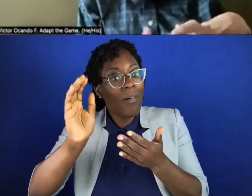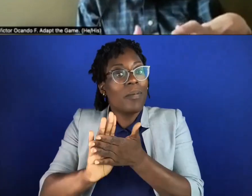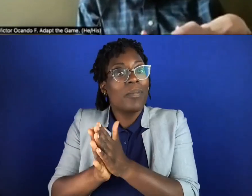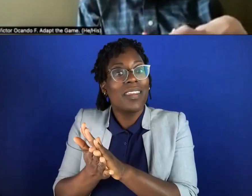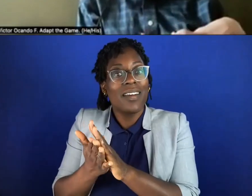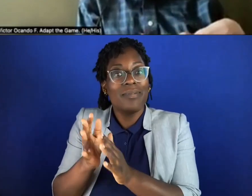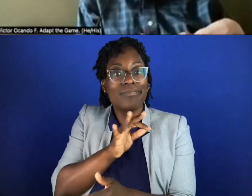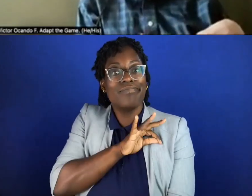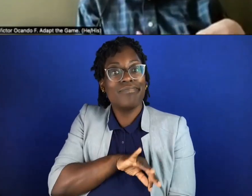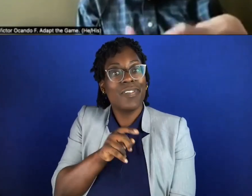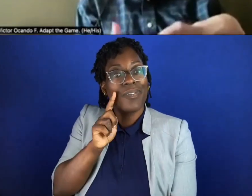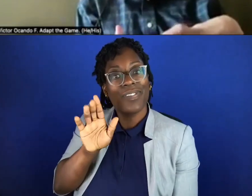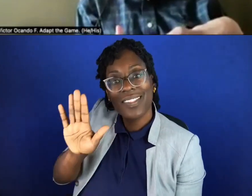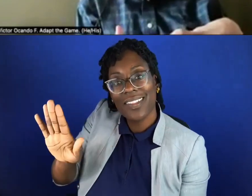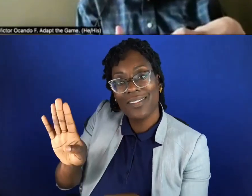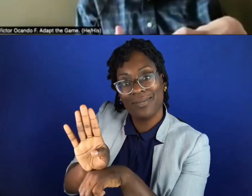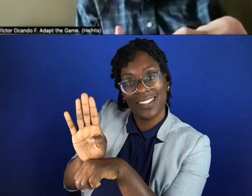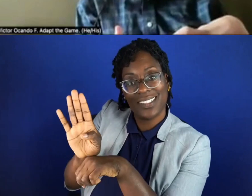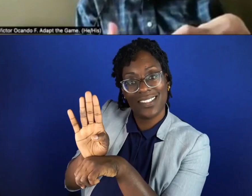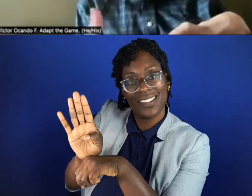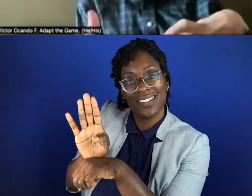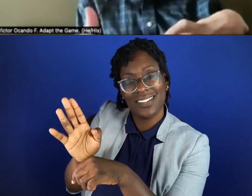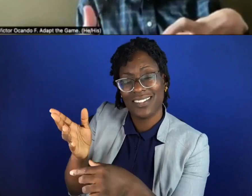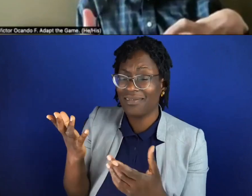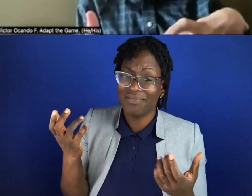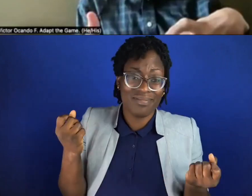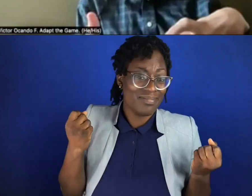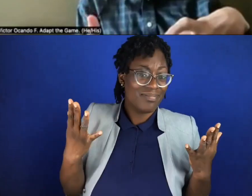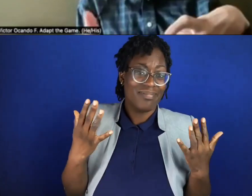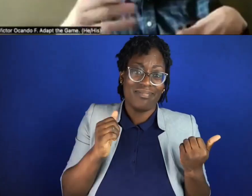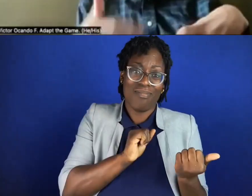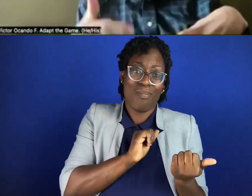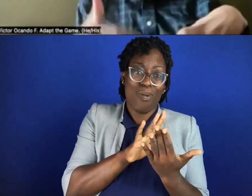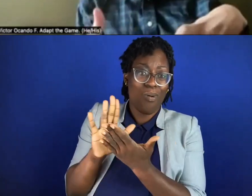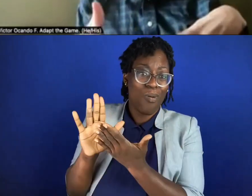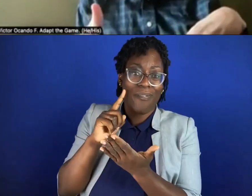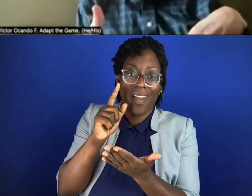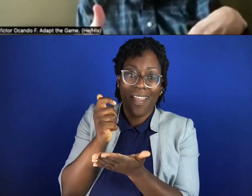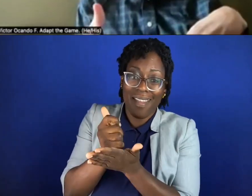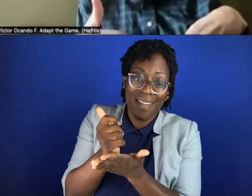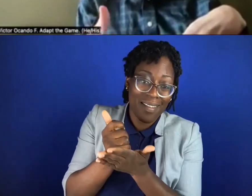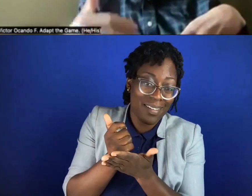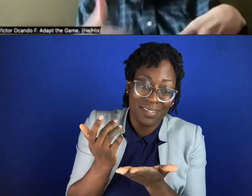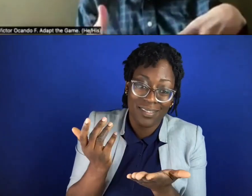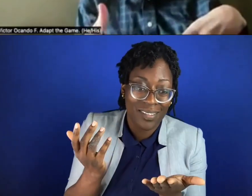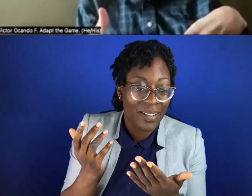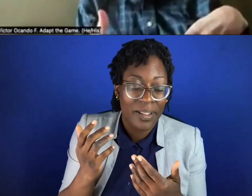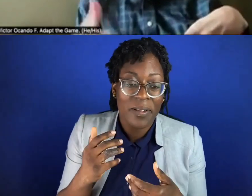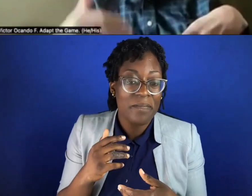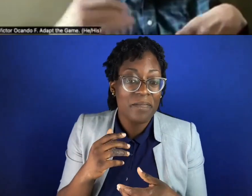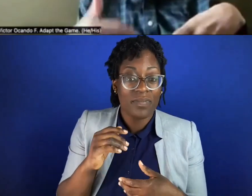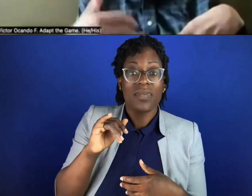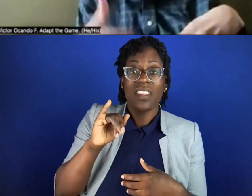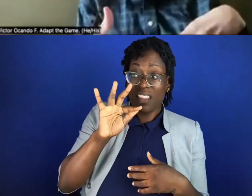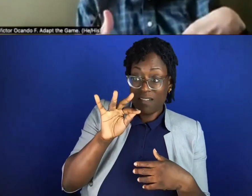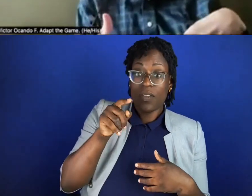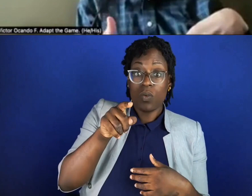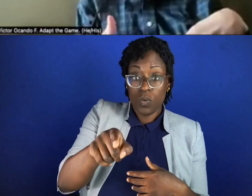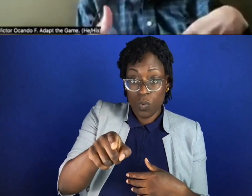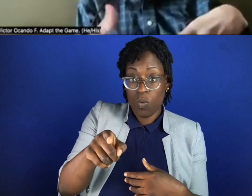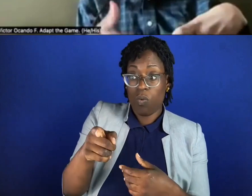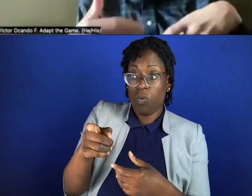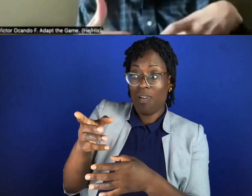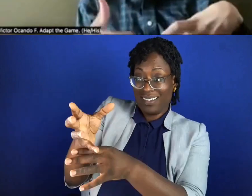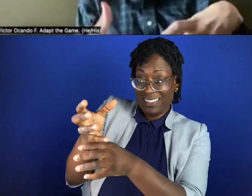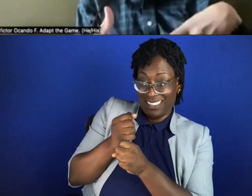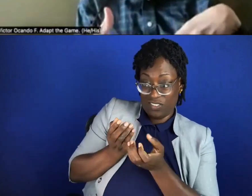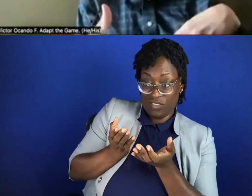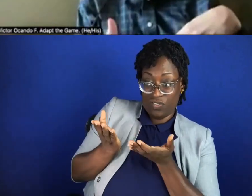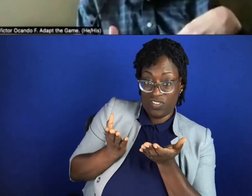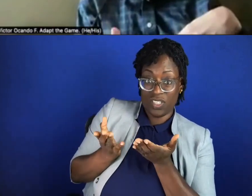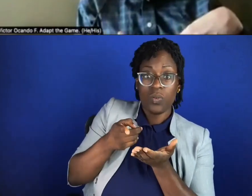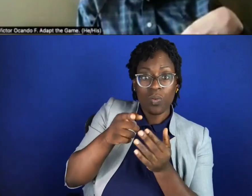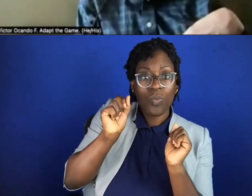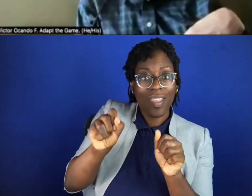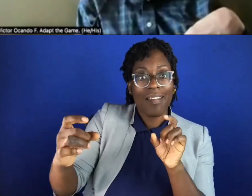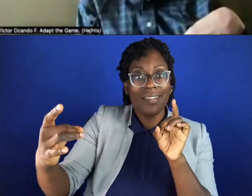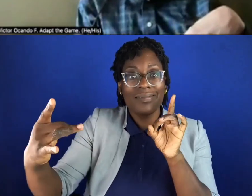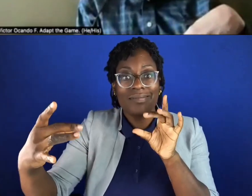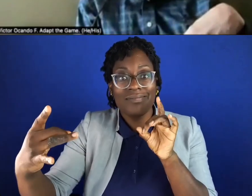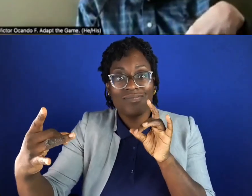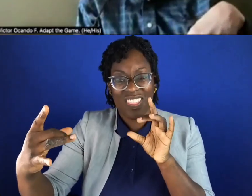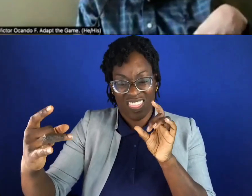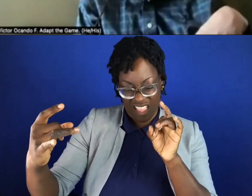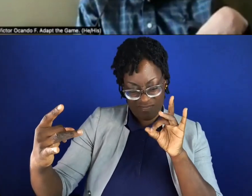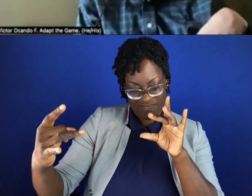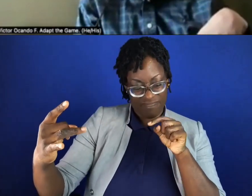many ways that you can help when you are being helped or while you are being helped.